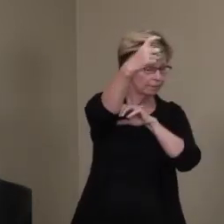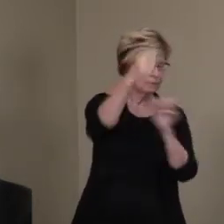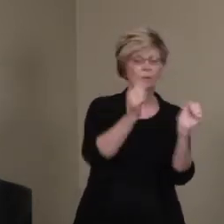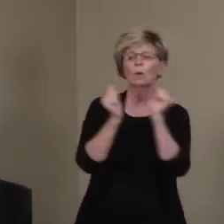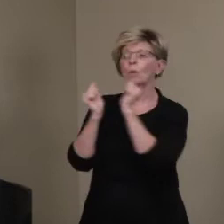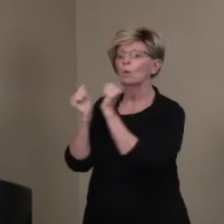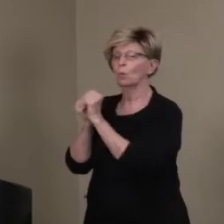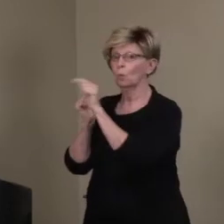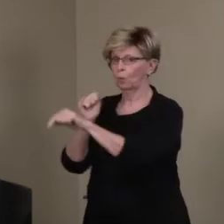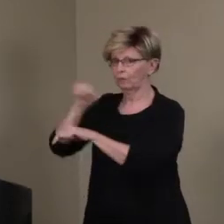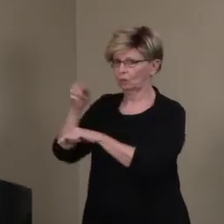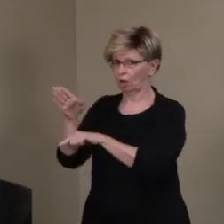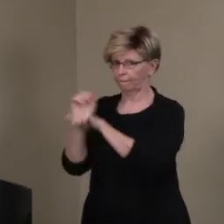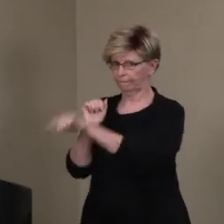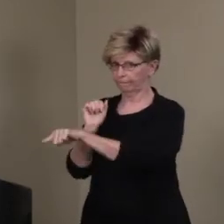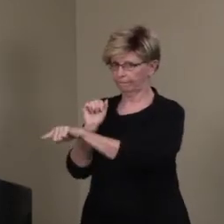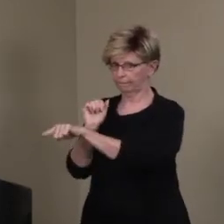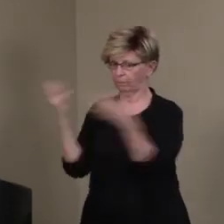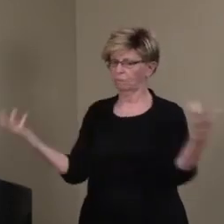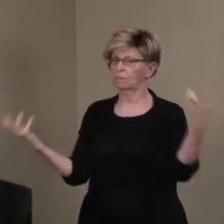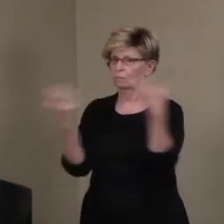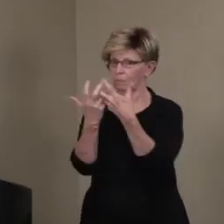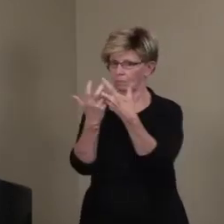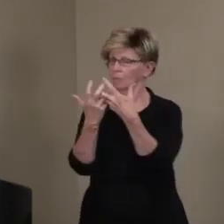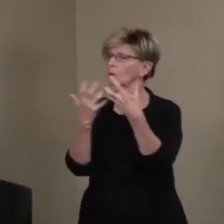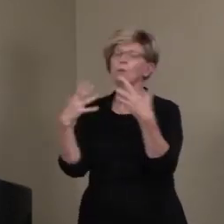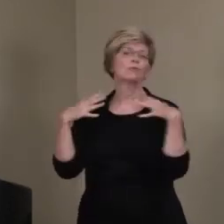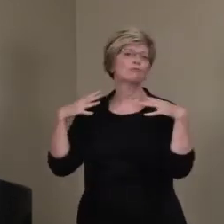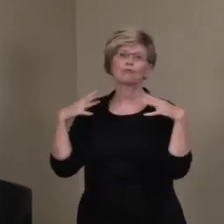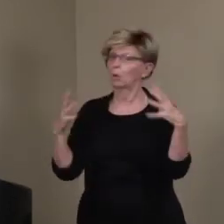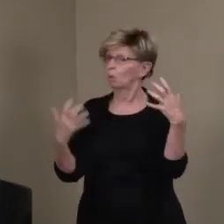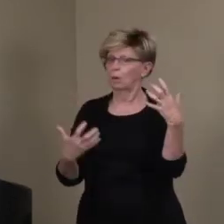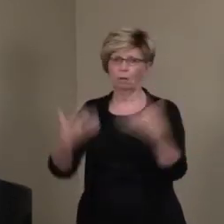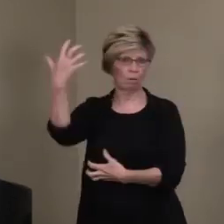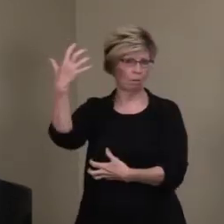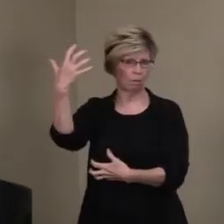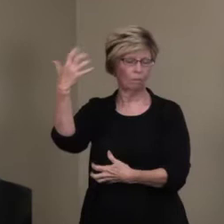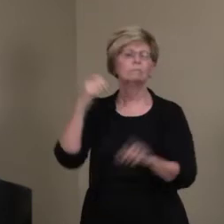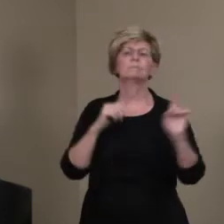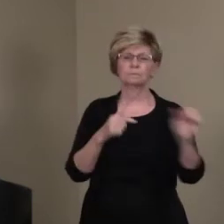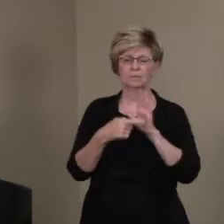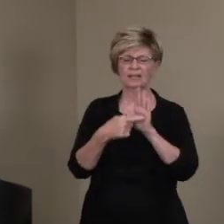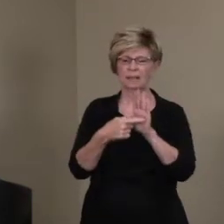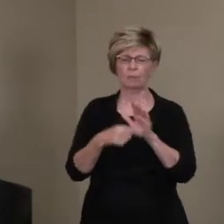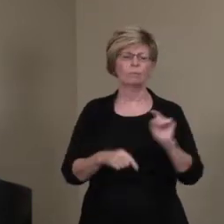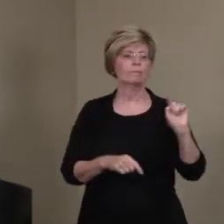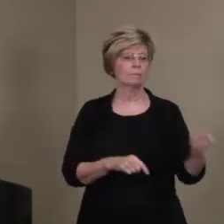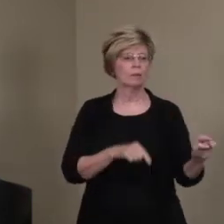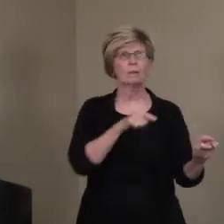dreams their hopes and match that with the kind of job you don't want an